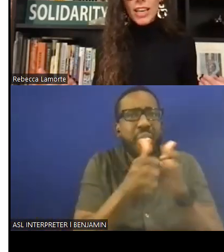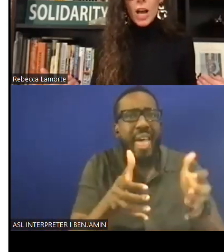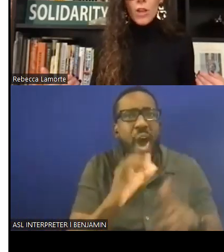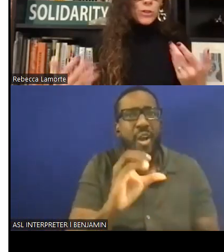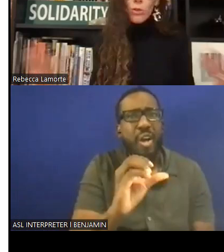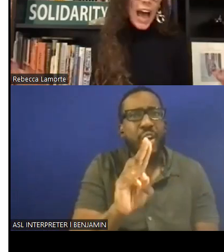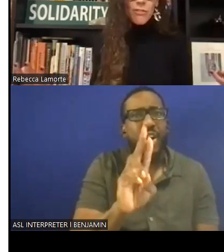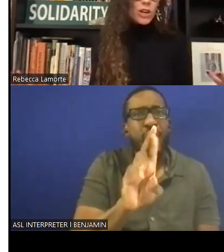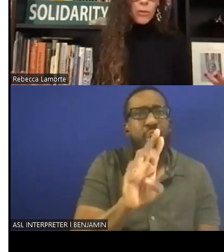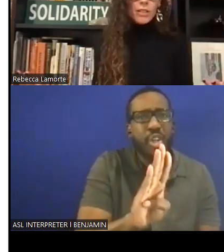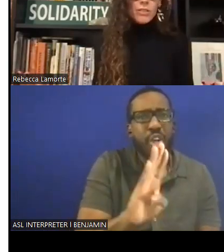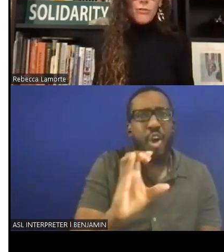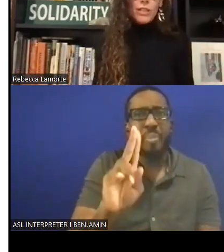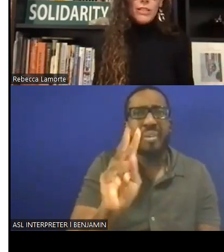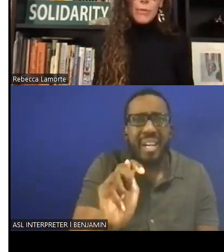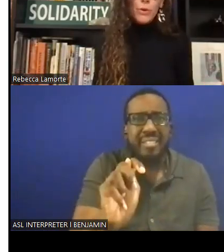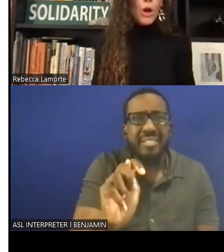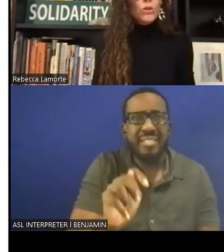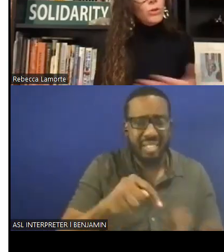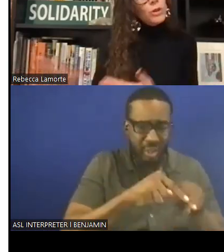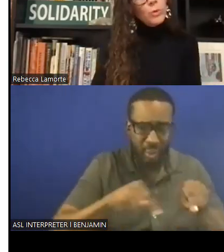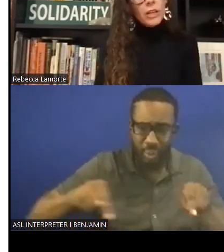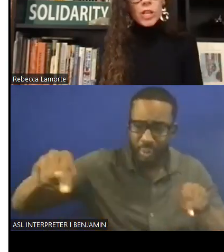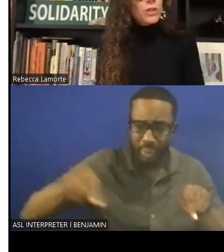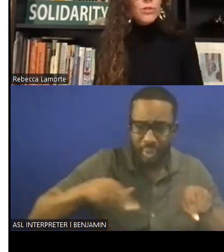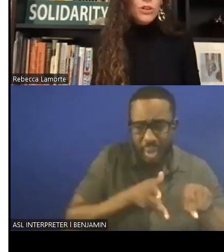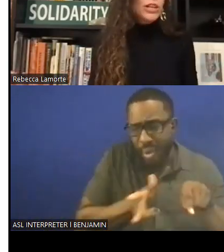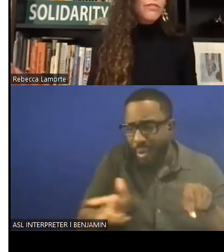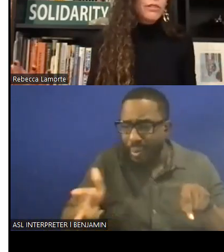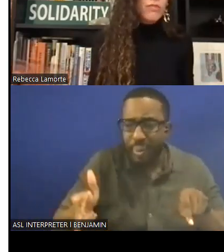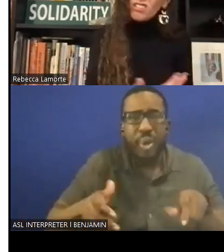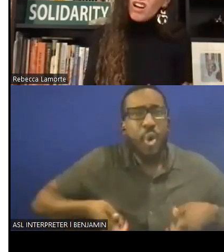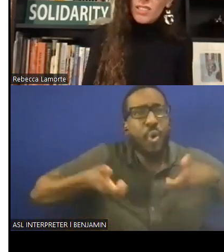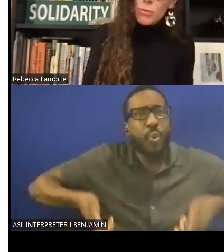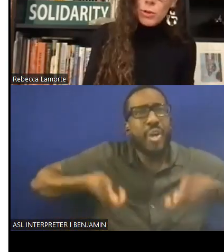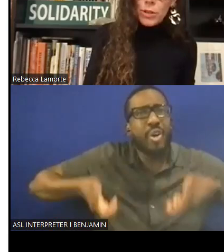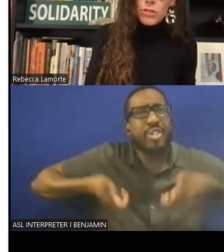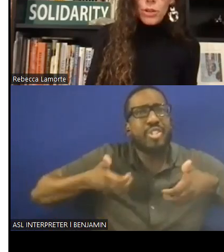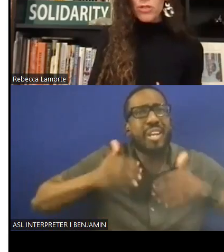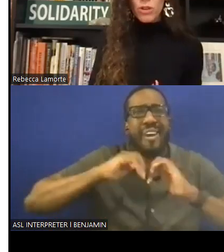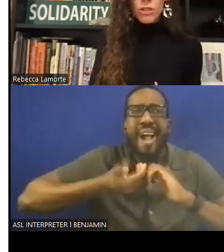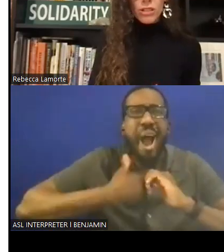that don't have curb cuts, for example. So if you're a wheelchair user or even a non-disabled person with a stroller